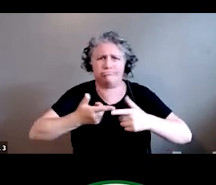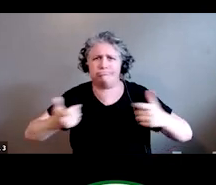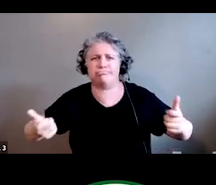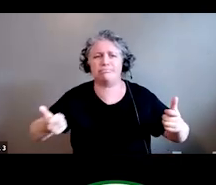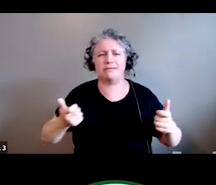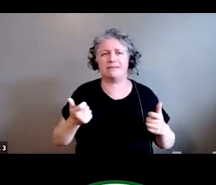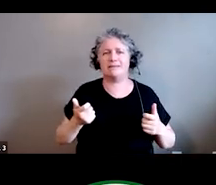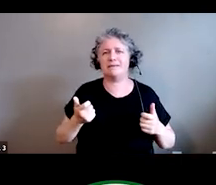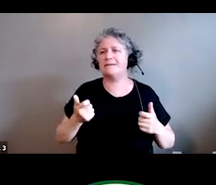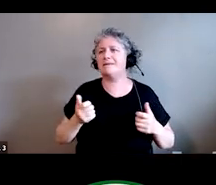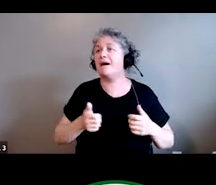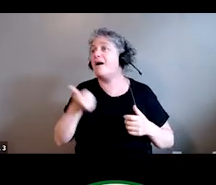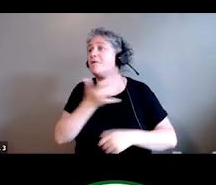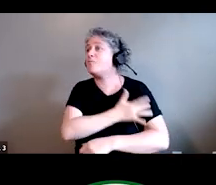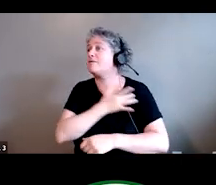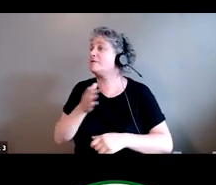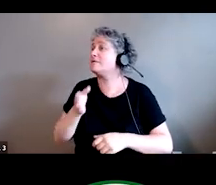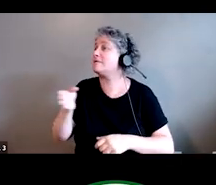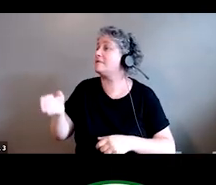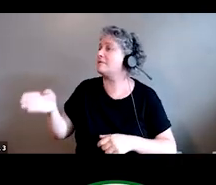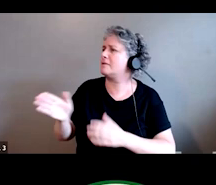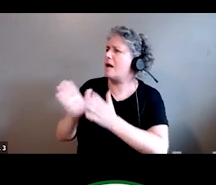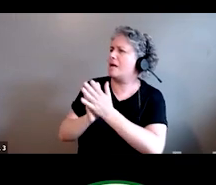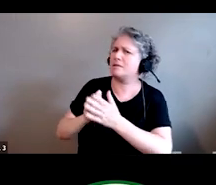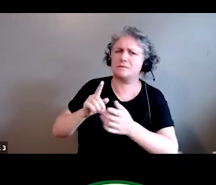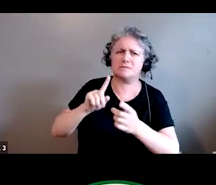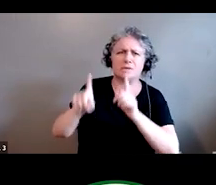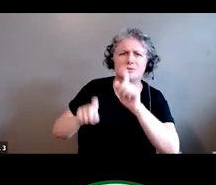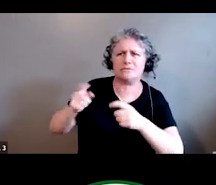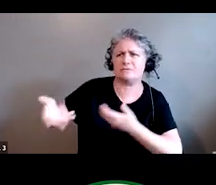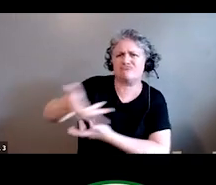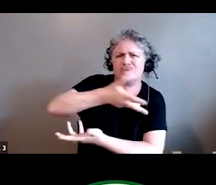parks, we operate in to ask questions around how they can promote it.